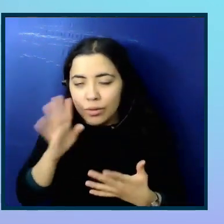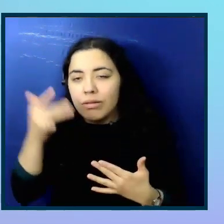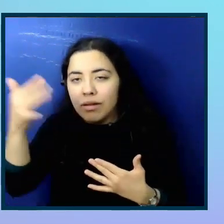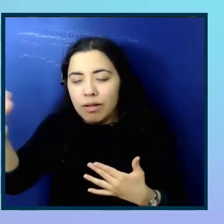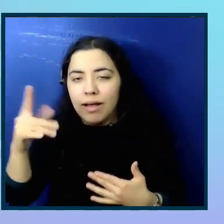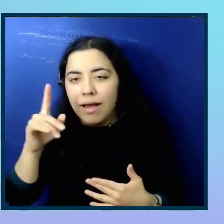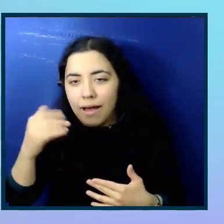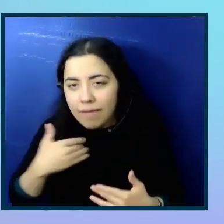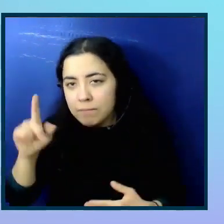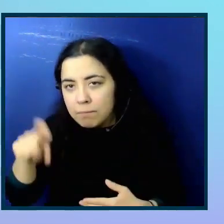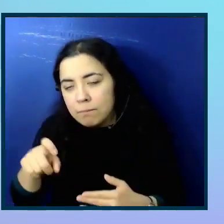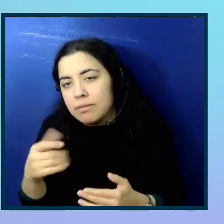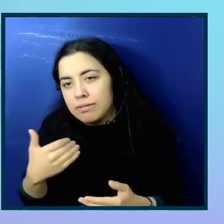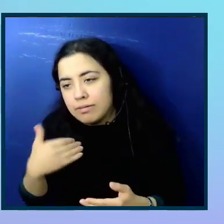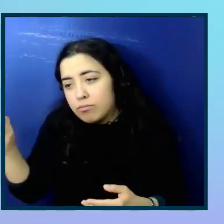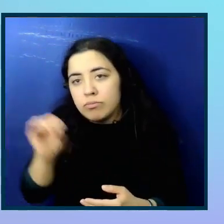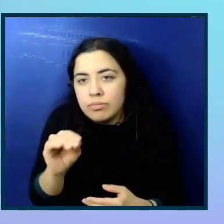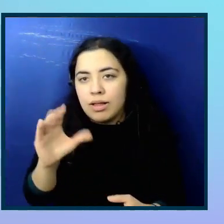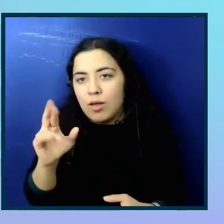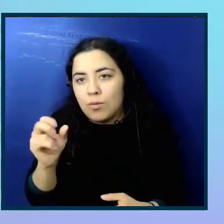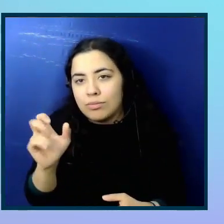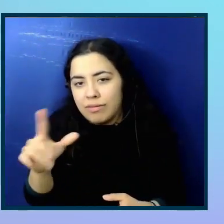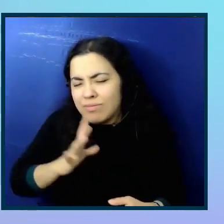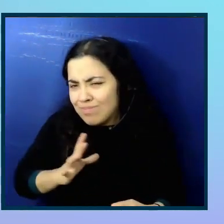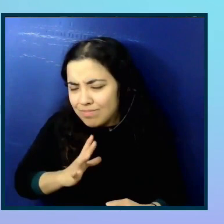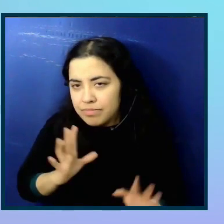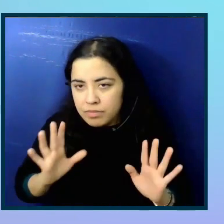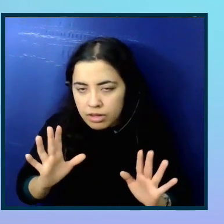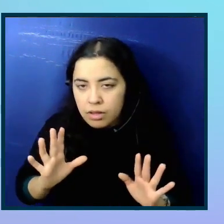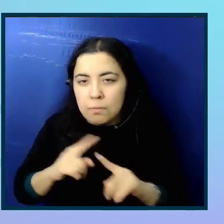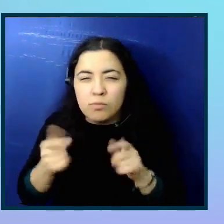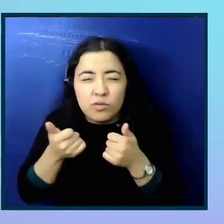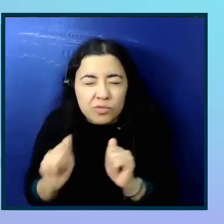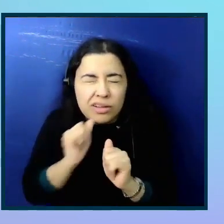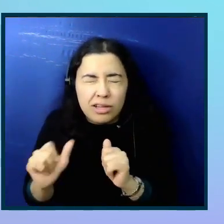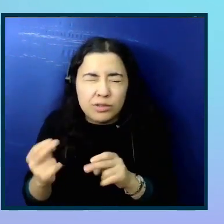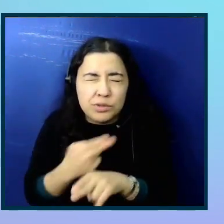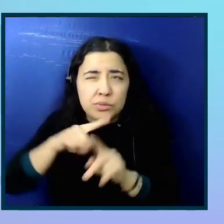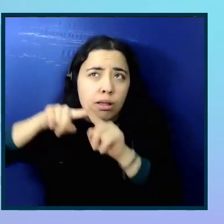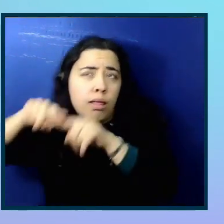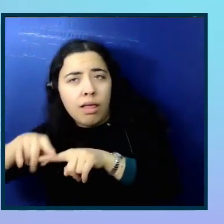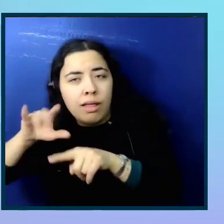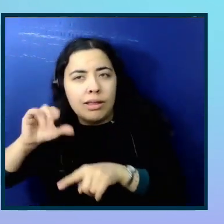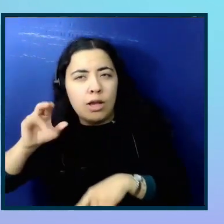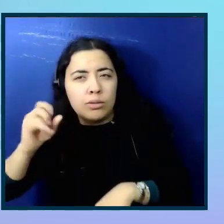So what we can educate our teams on is like, try not to use carousels as a way of making major decisions.